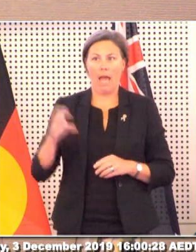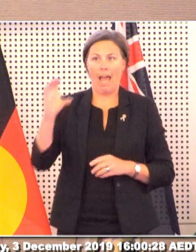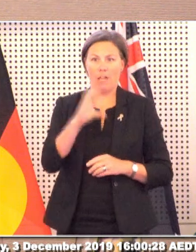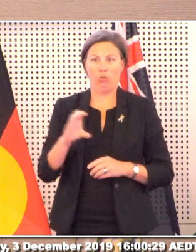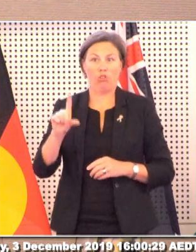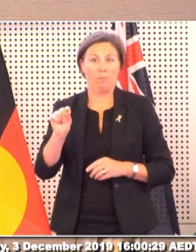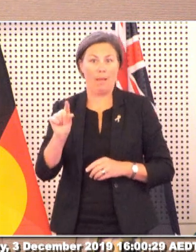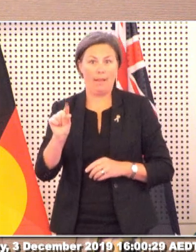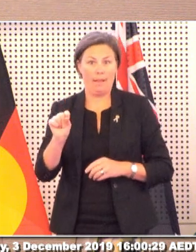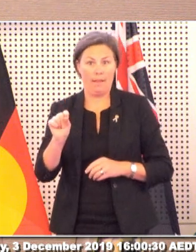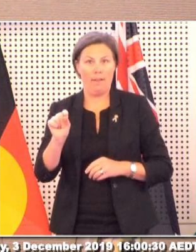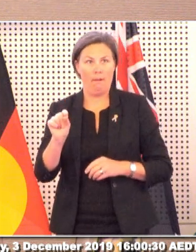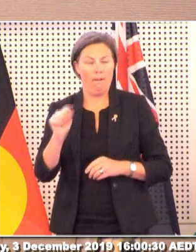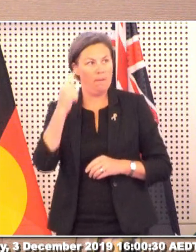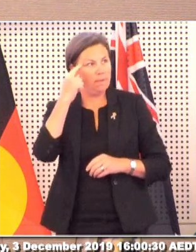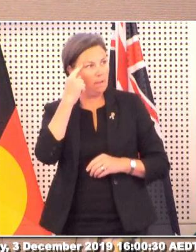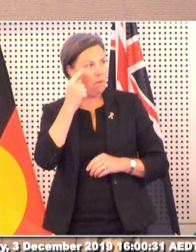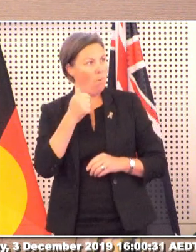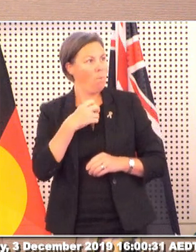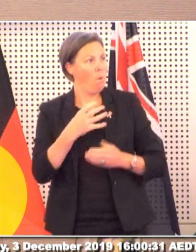well, that may very well be the case.